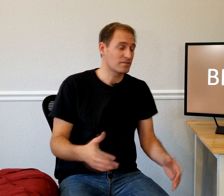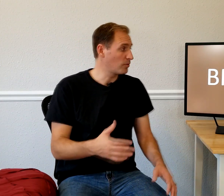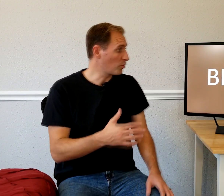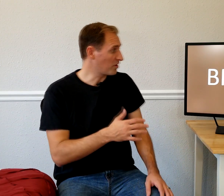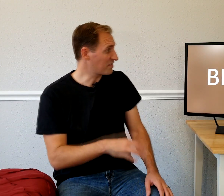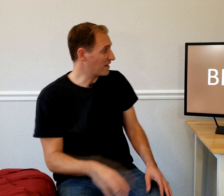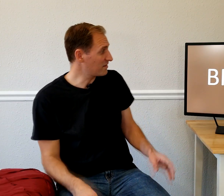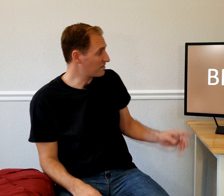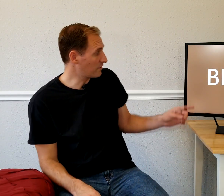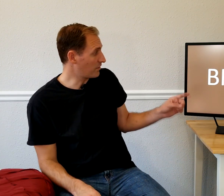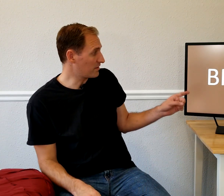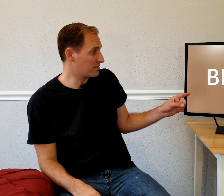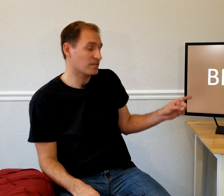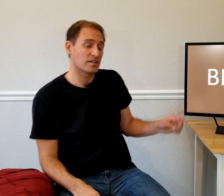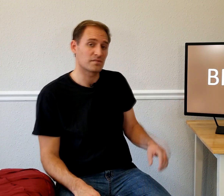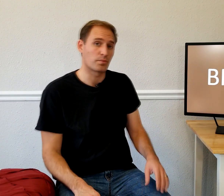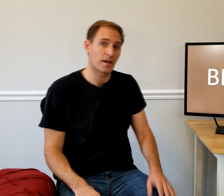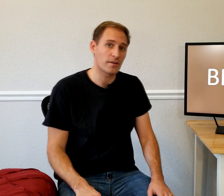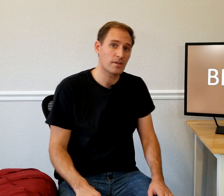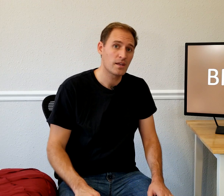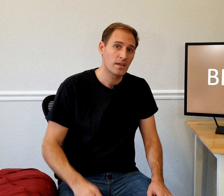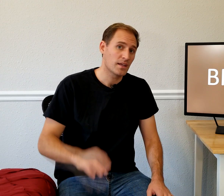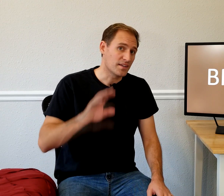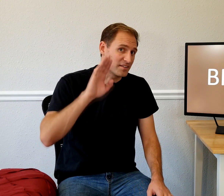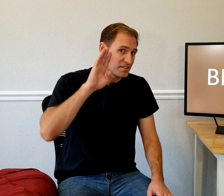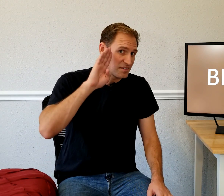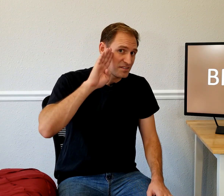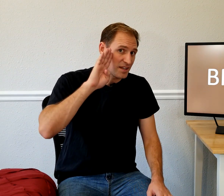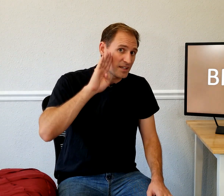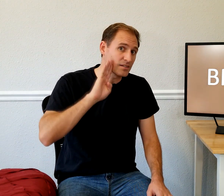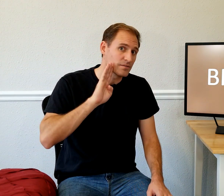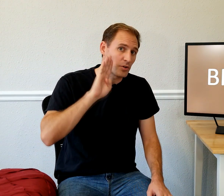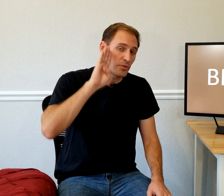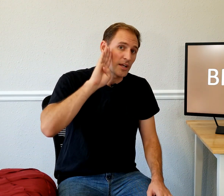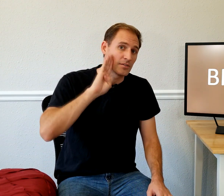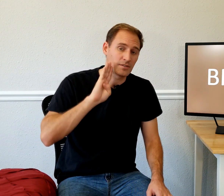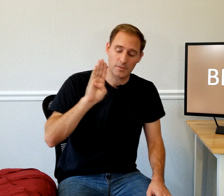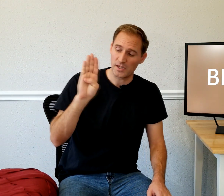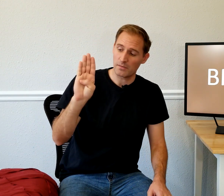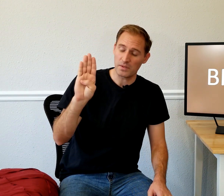four more signs, so this is brown and this is the sign for brown you make a B